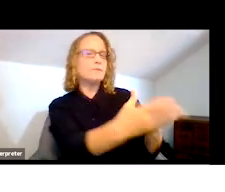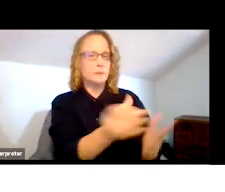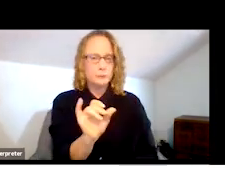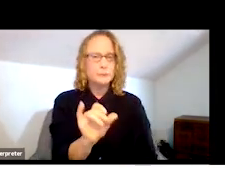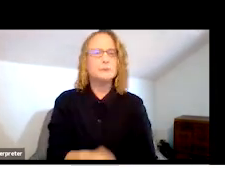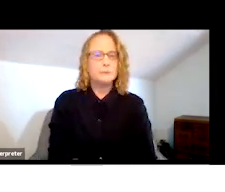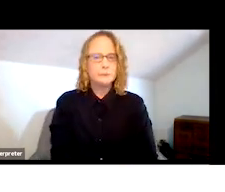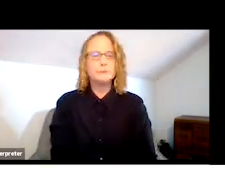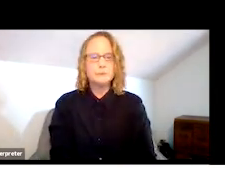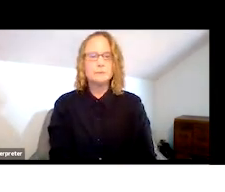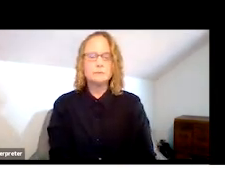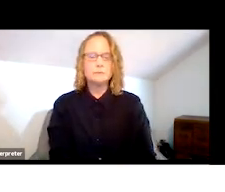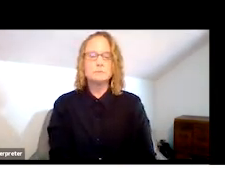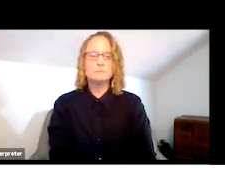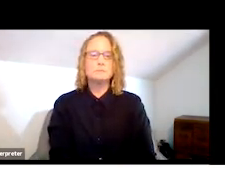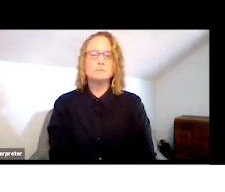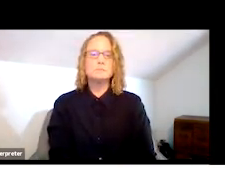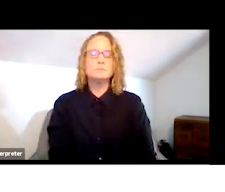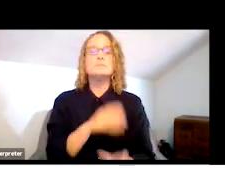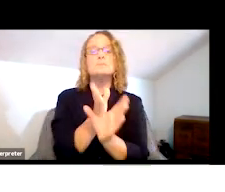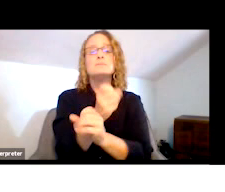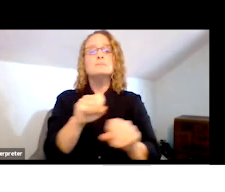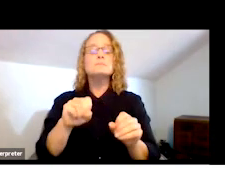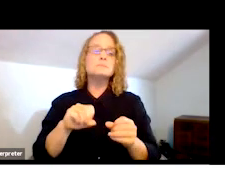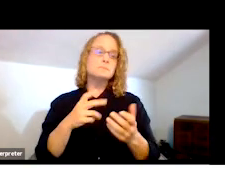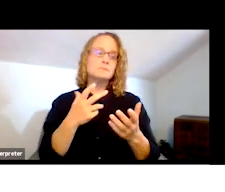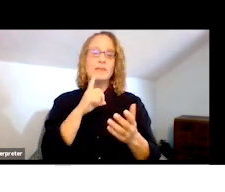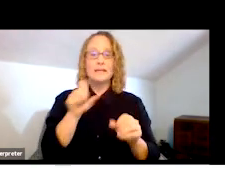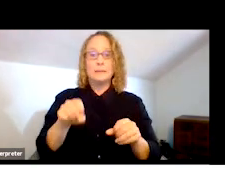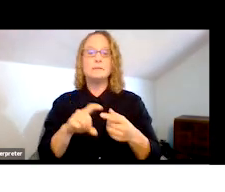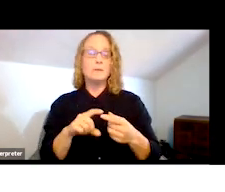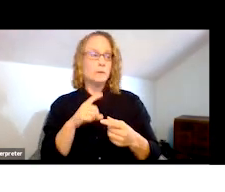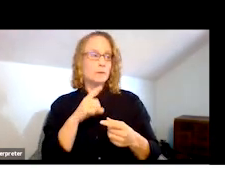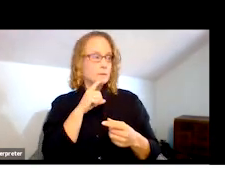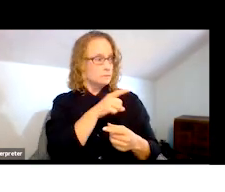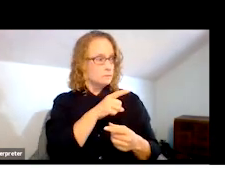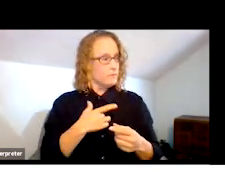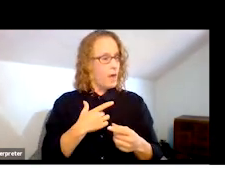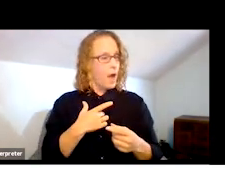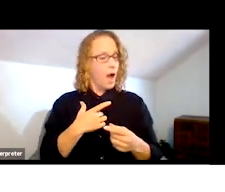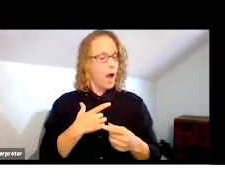Psychological safety, once an individual is able to have some physical safety,